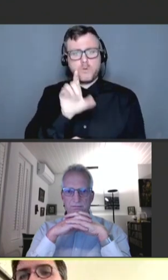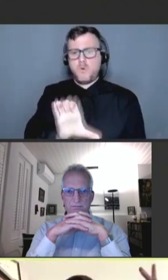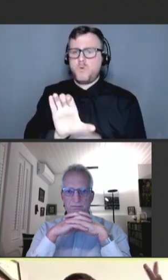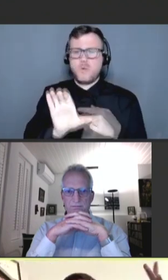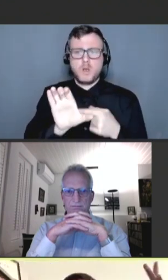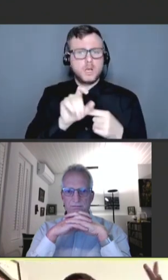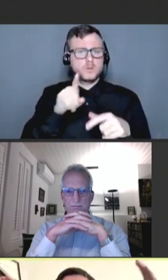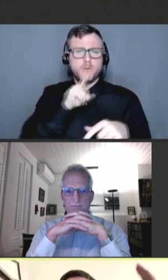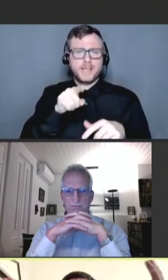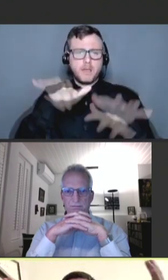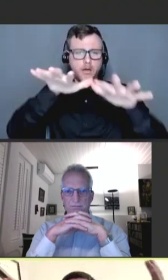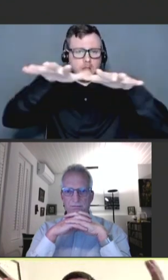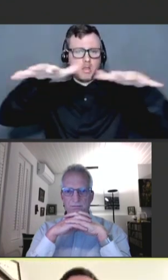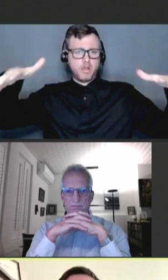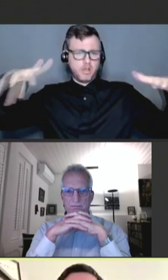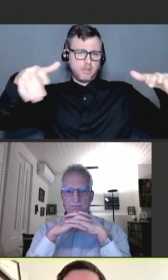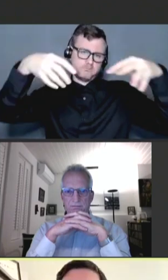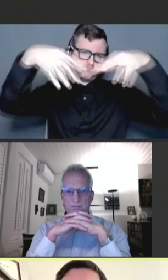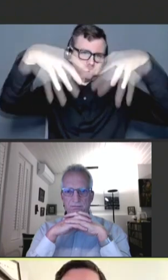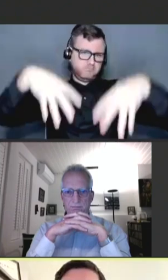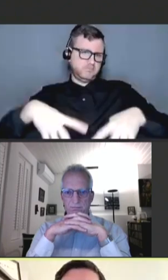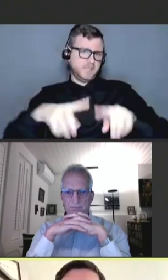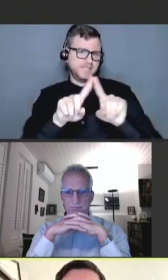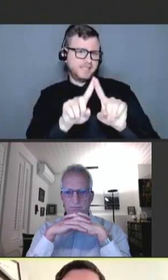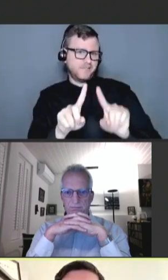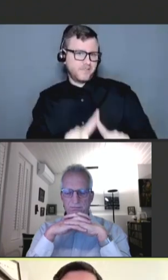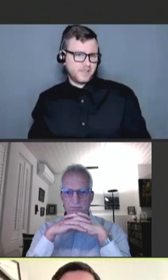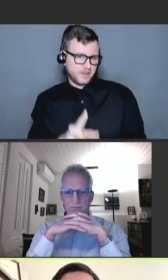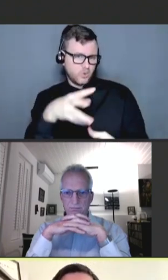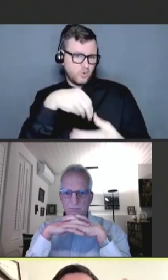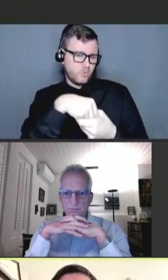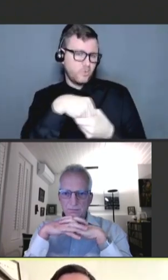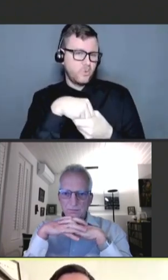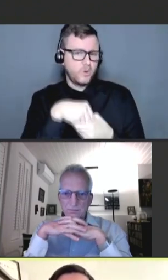umbrella term that encompasses the long-term effects of SARS CoV-2 infection. It's not only